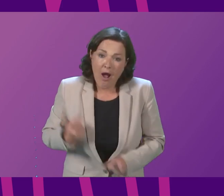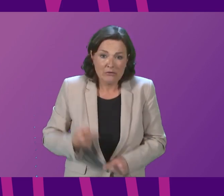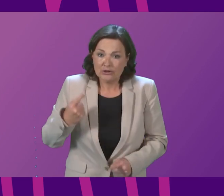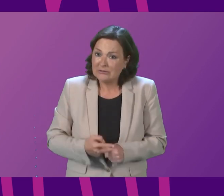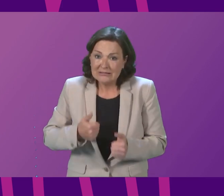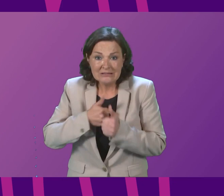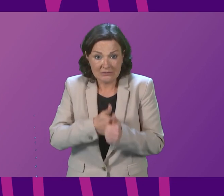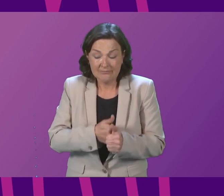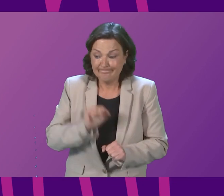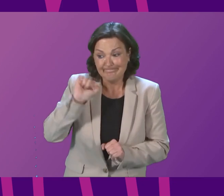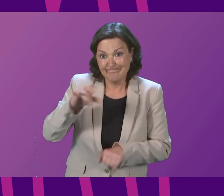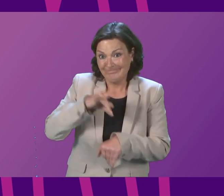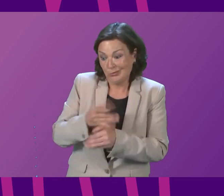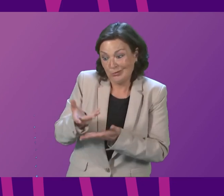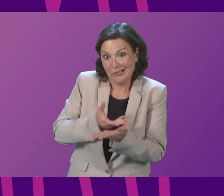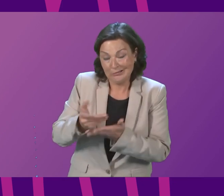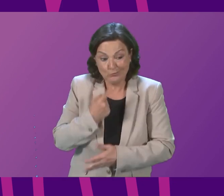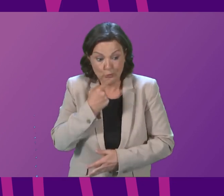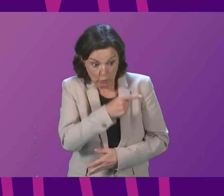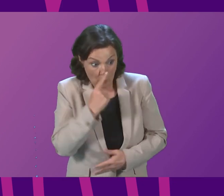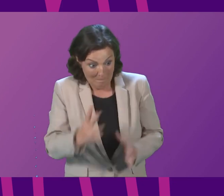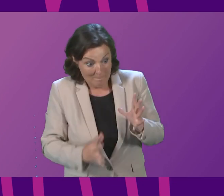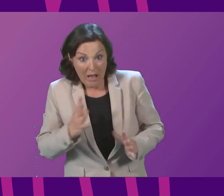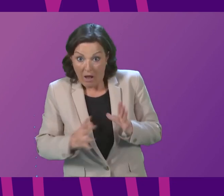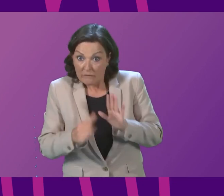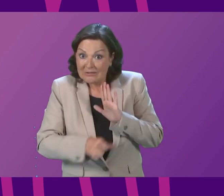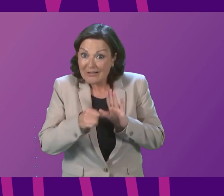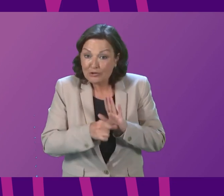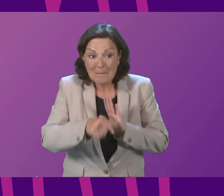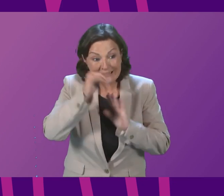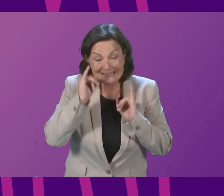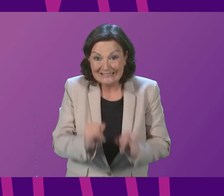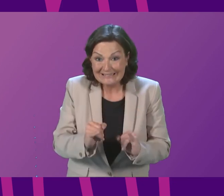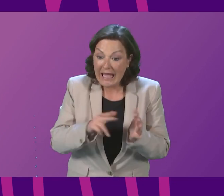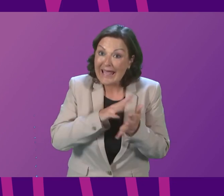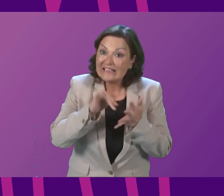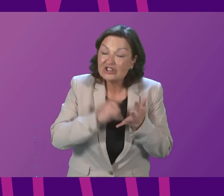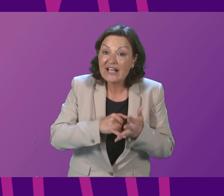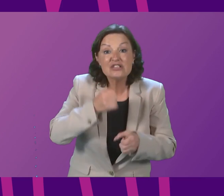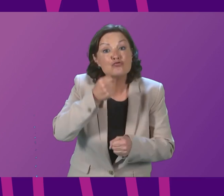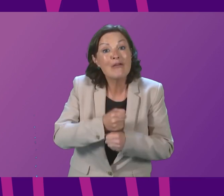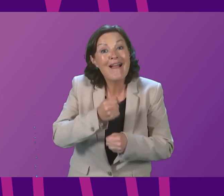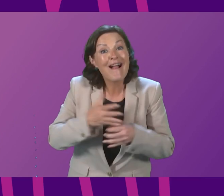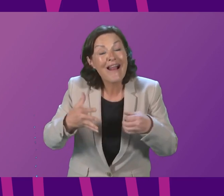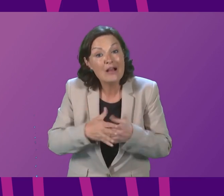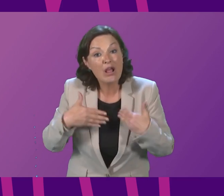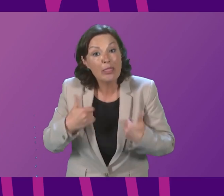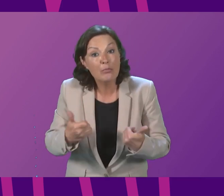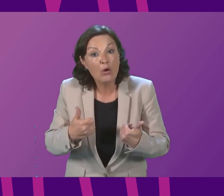Briege’s consultants have informed her that they are prepared for surgery. However, NHS Greater Glasgow and Clyde continues to delay her vital surgery.